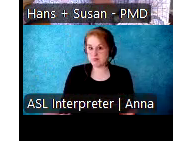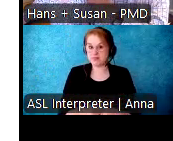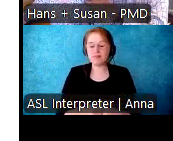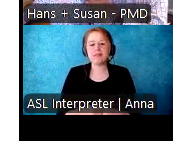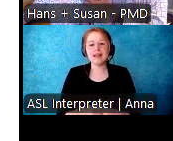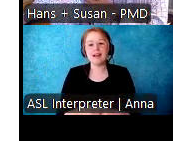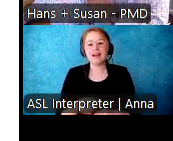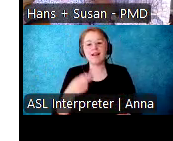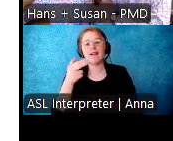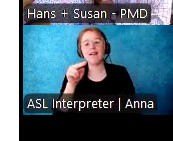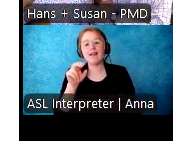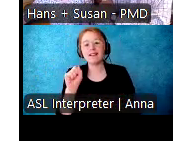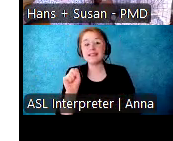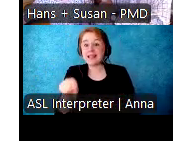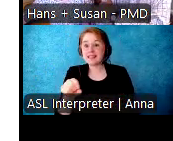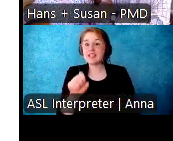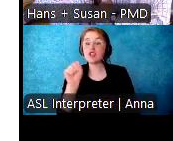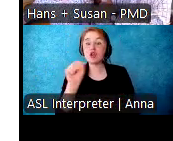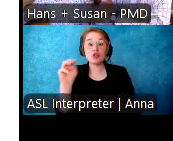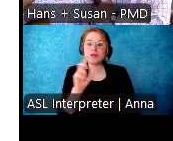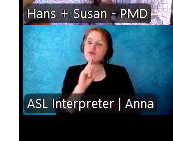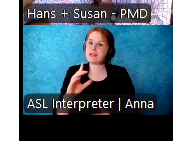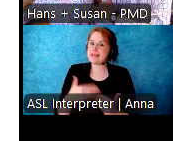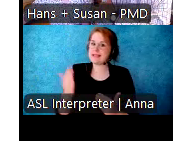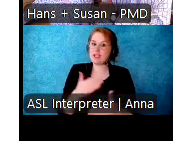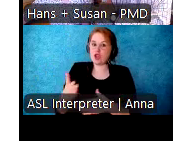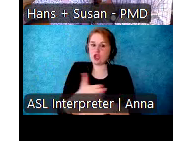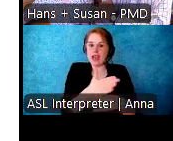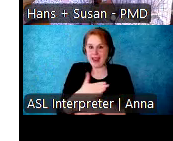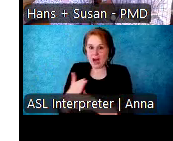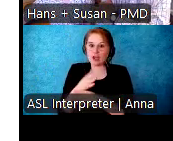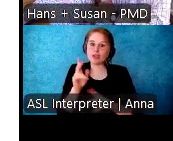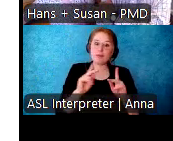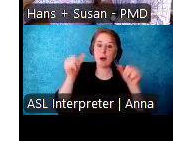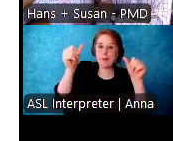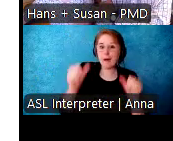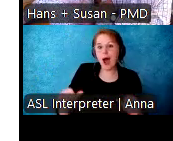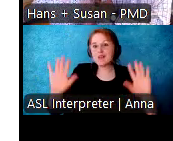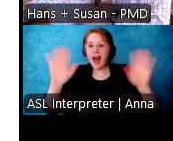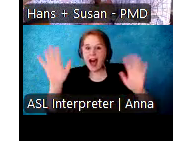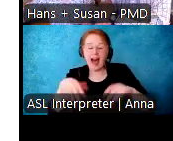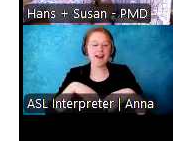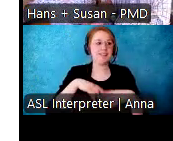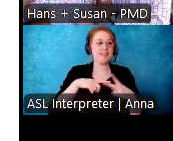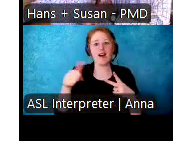personal friends network. That's right. So it's always fun to see the shout outs to how it's shared to a relative.